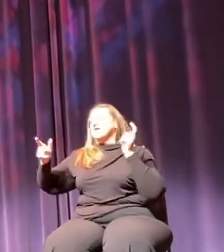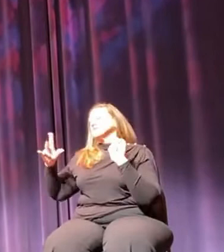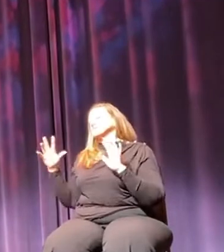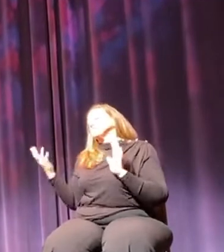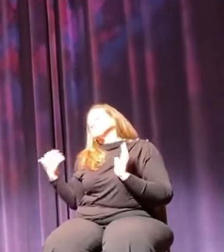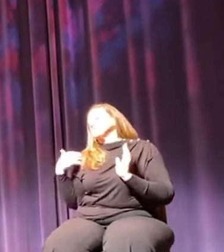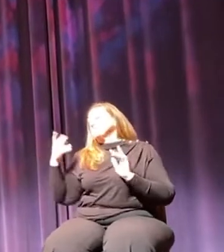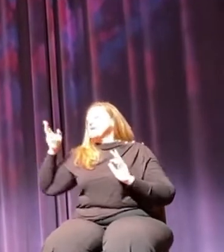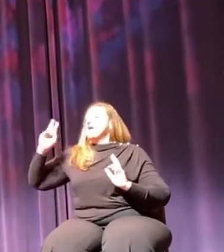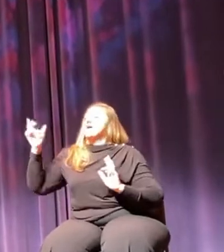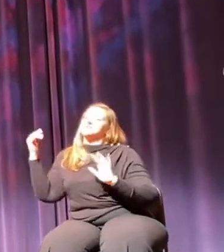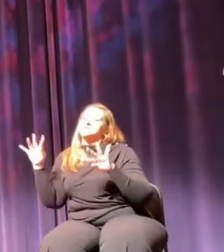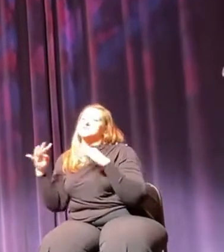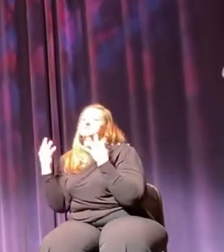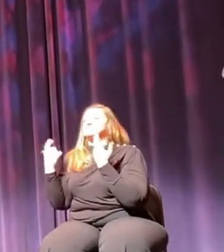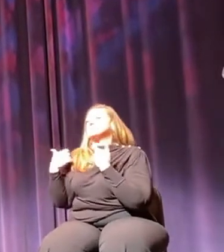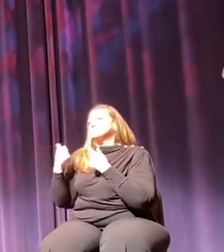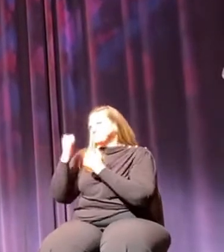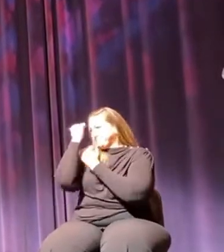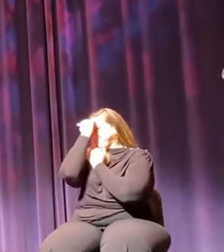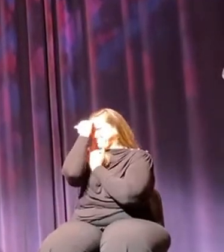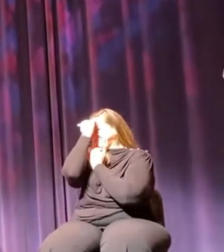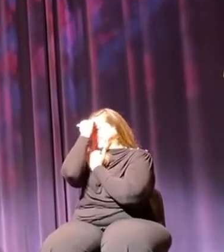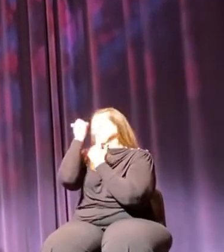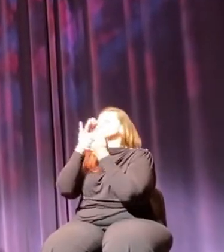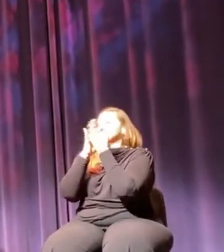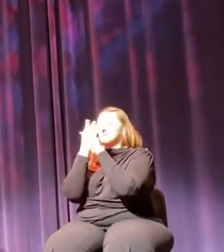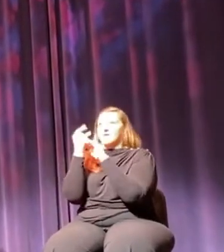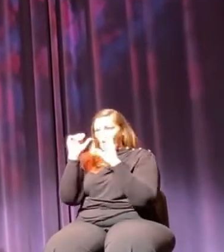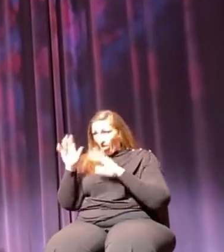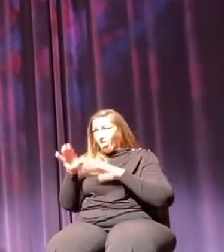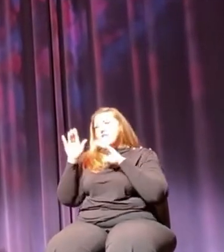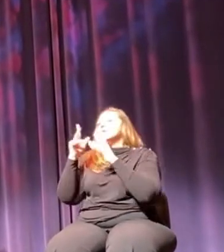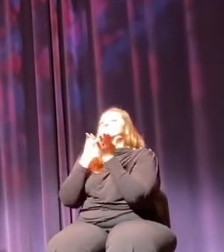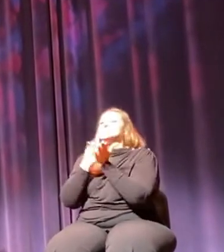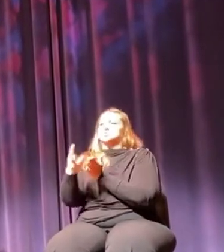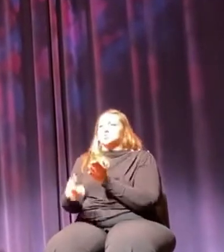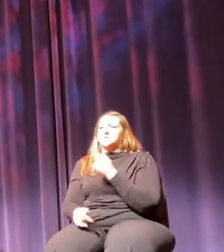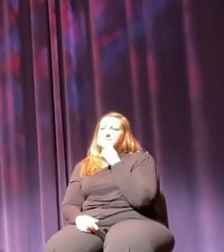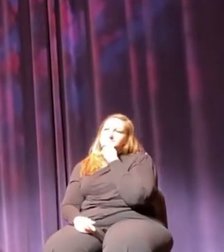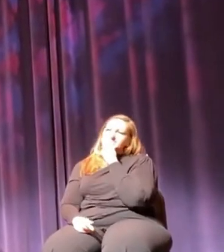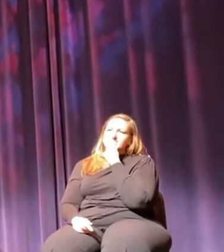bound lies indoctrinated as truth. I'm beginning to think the news doesn't matter.